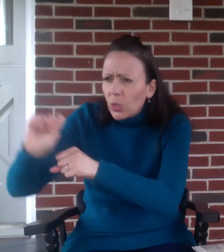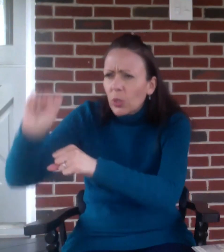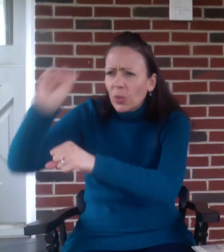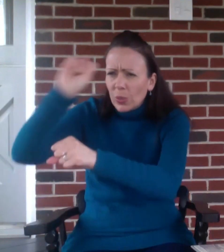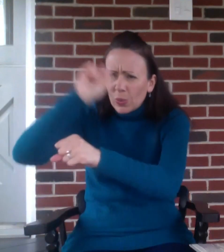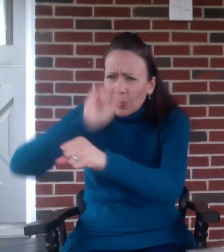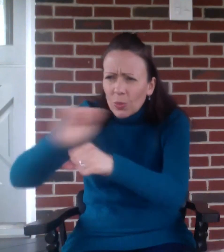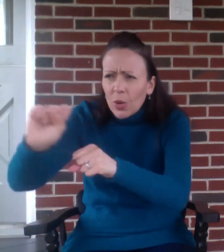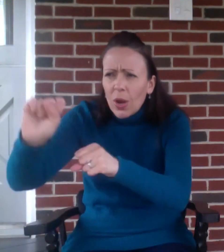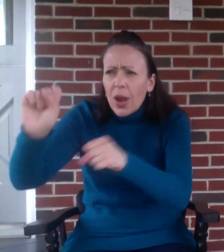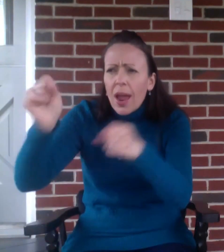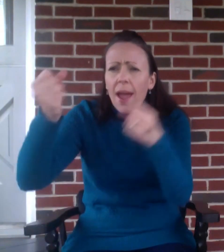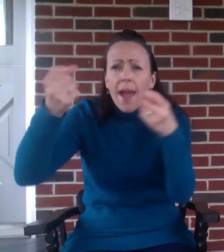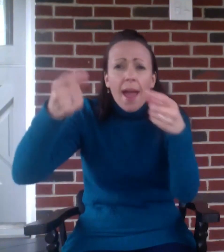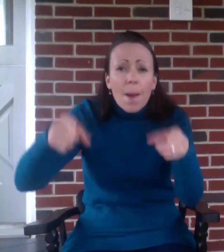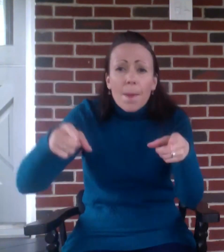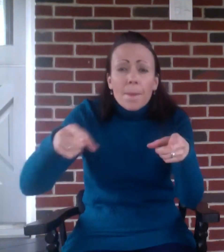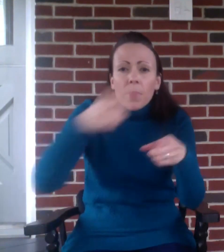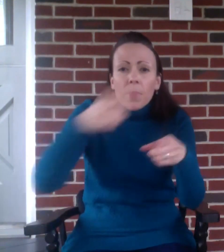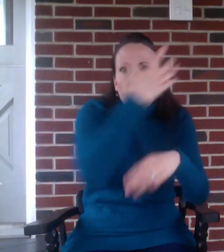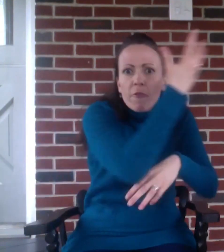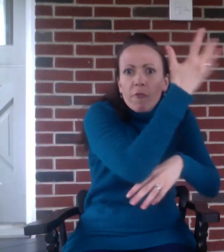A forest made of garbage.